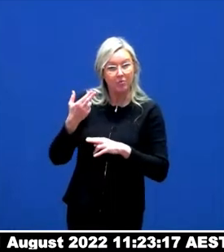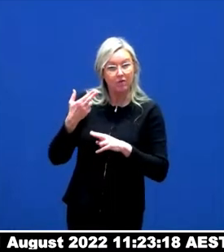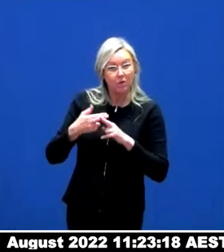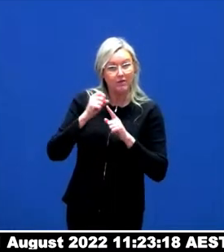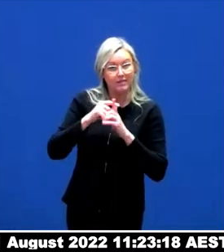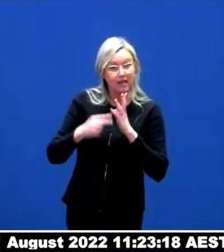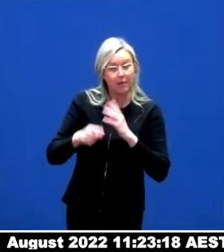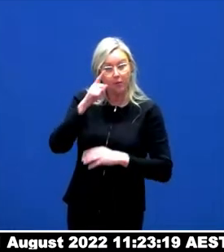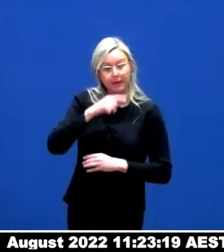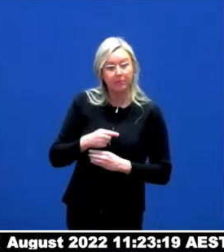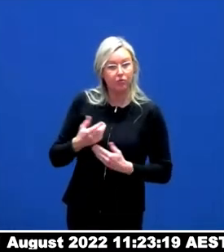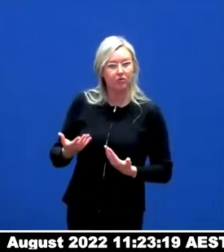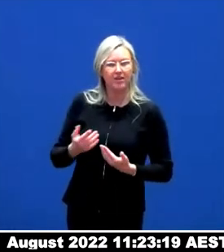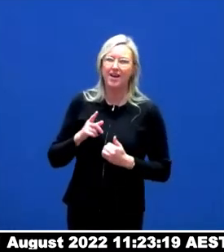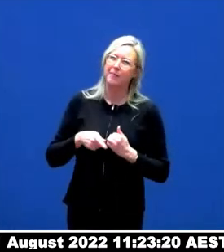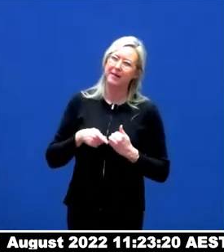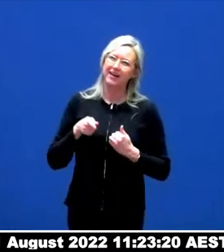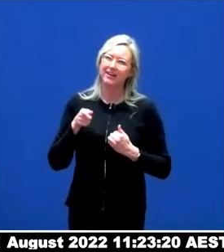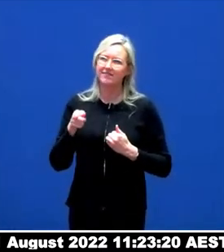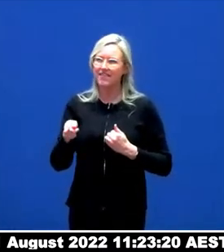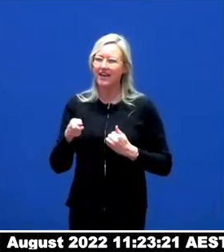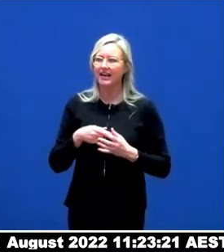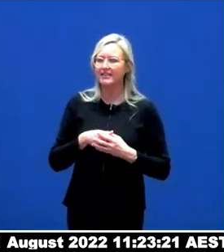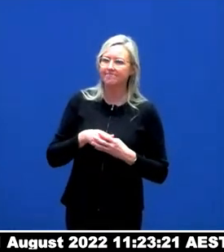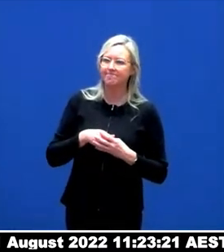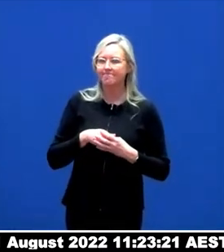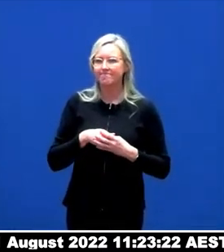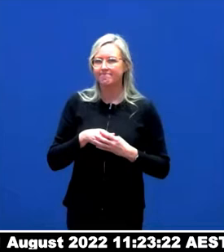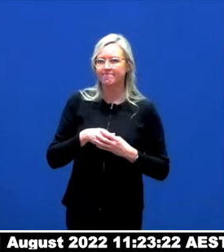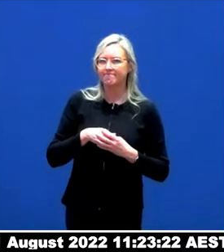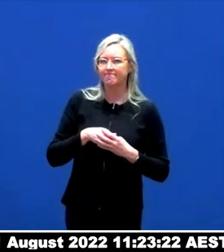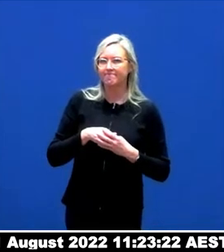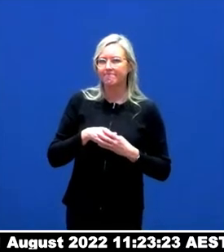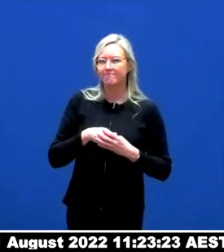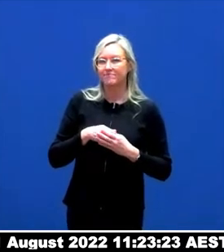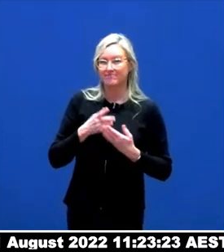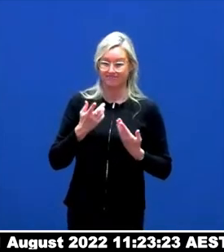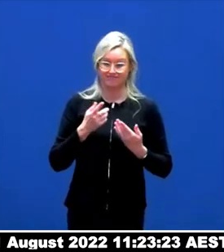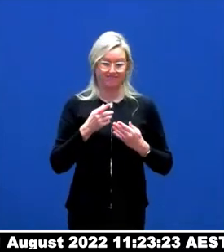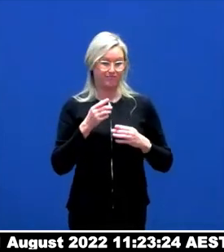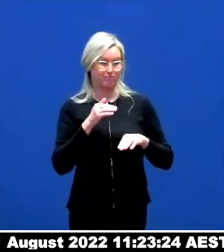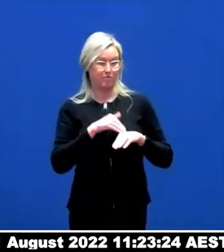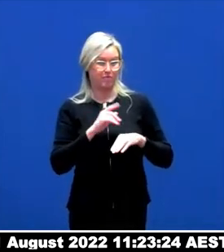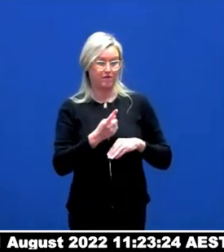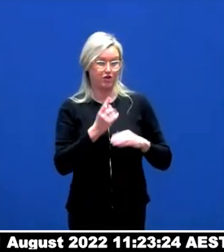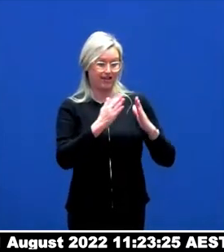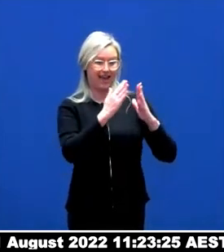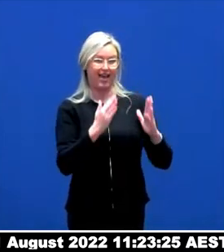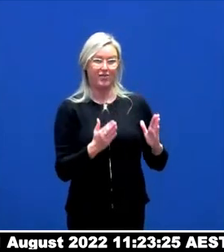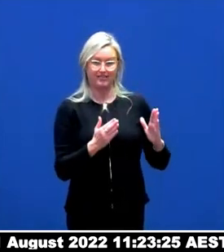But even that, they - there wasn't that much affordable housing or there's a limited